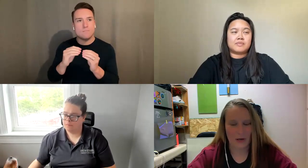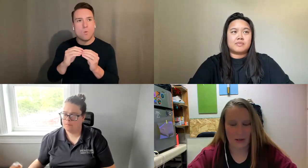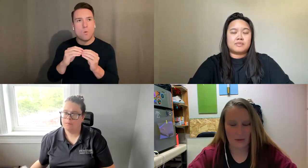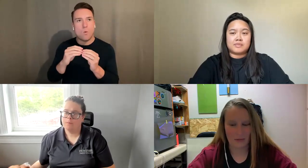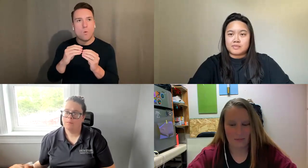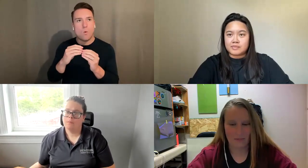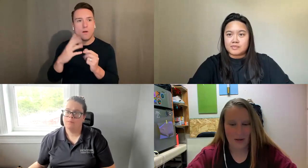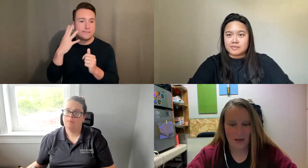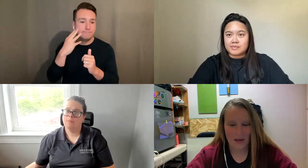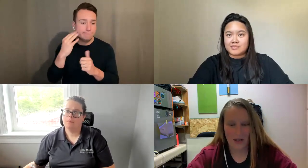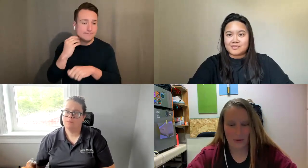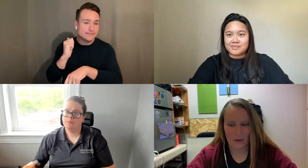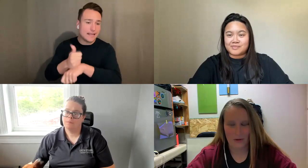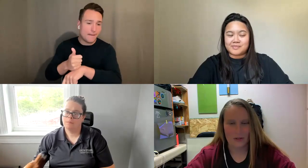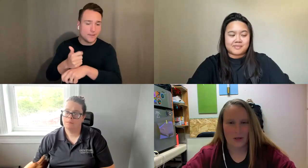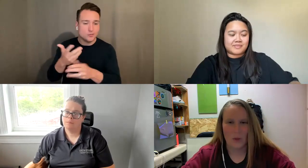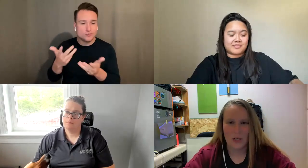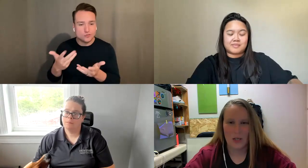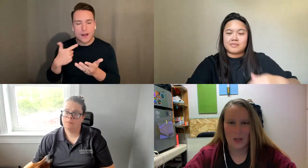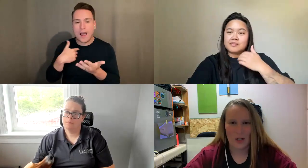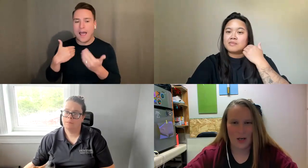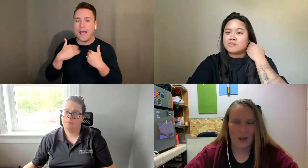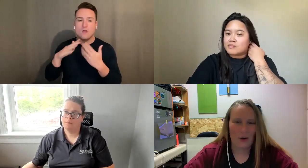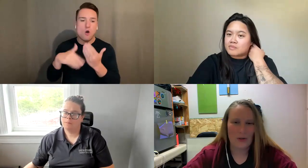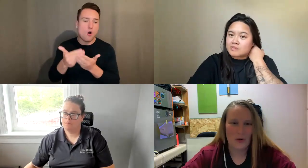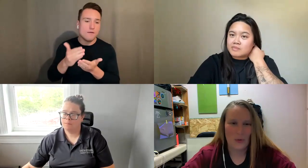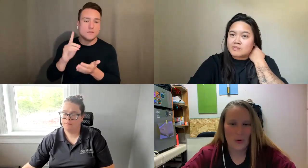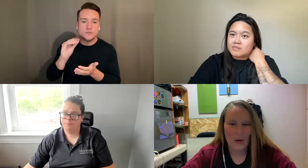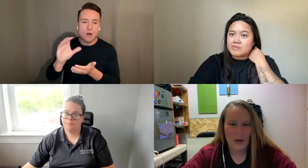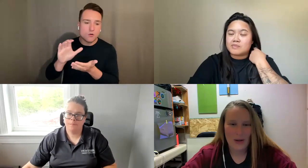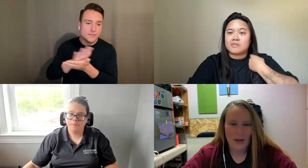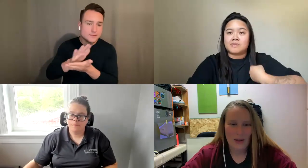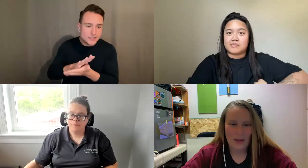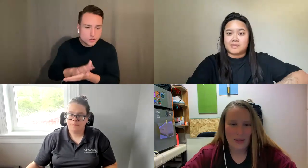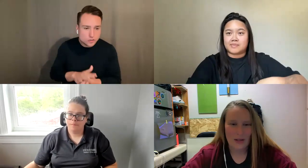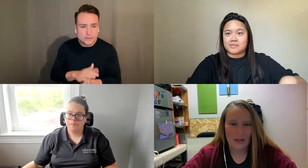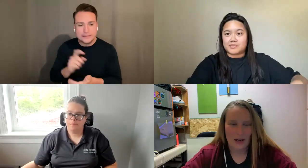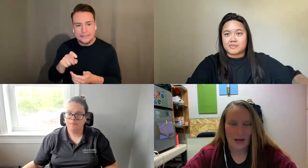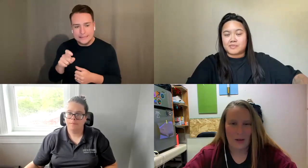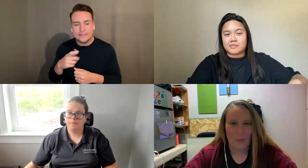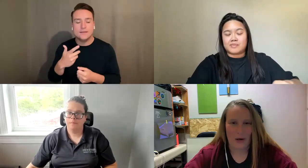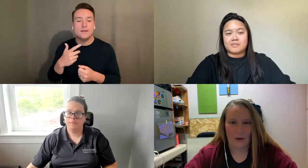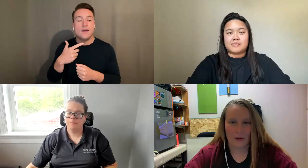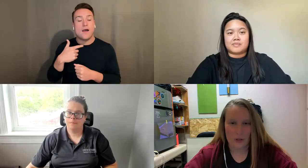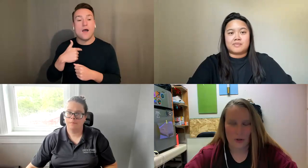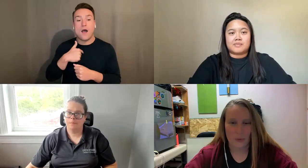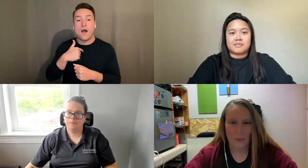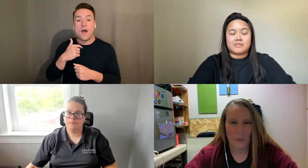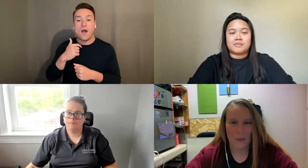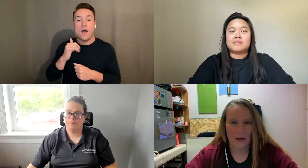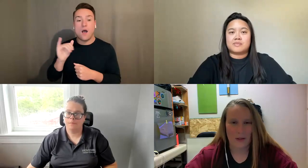I had all the documentation and I also I had a backer, too.